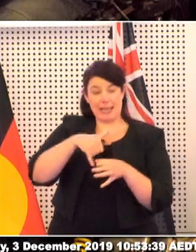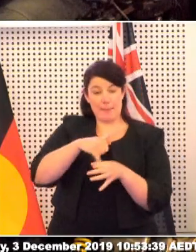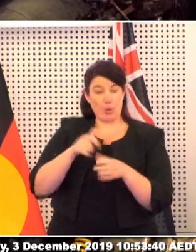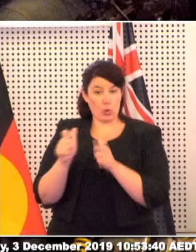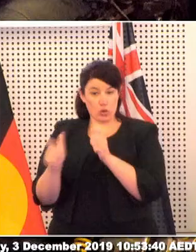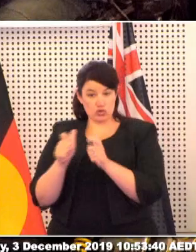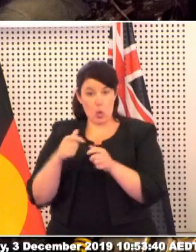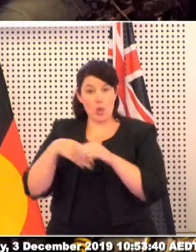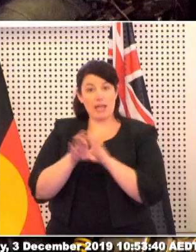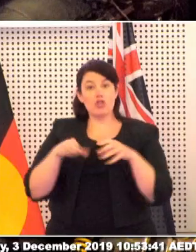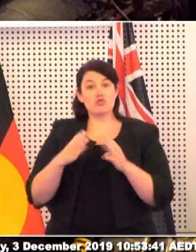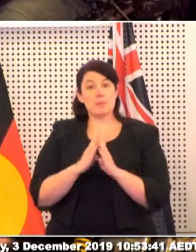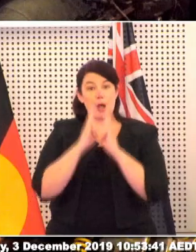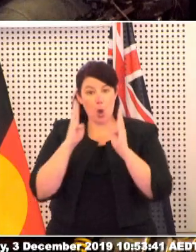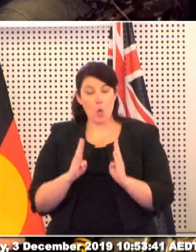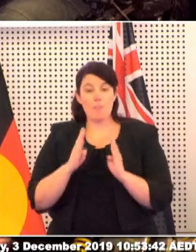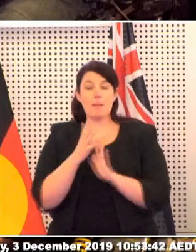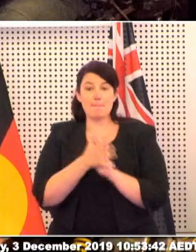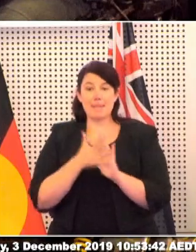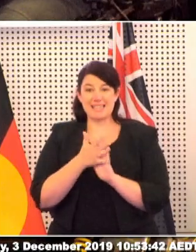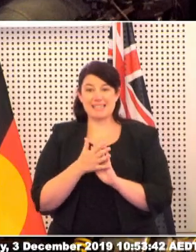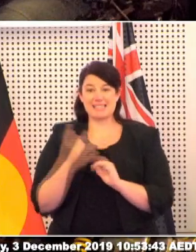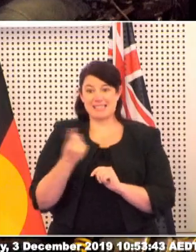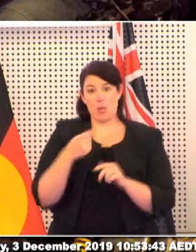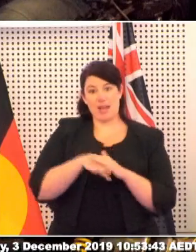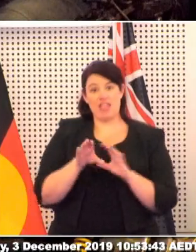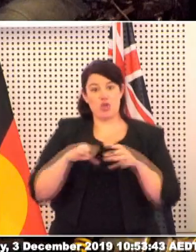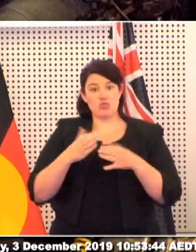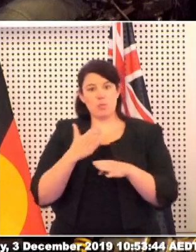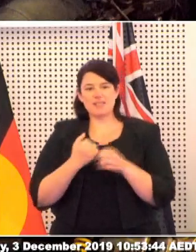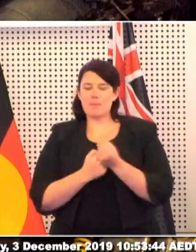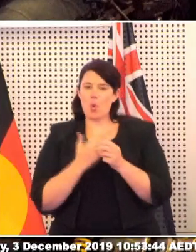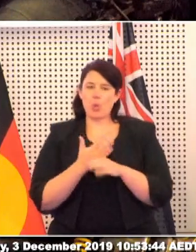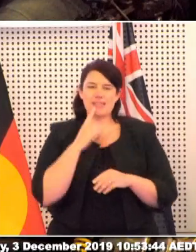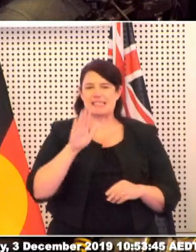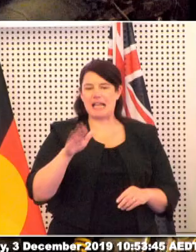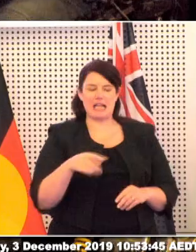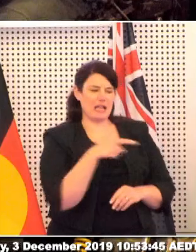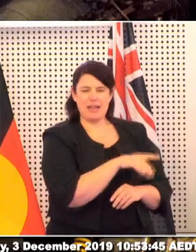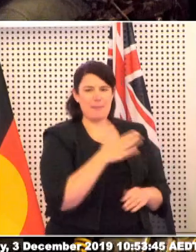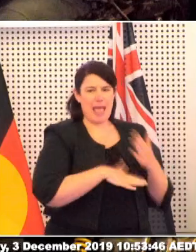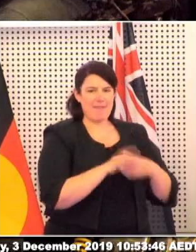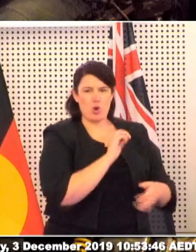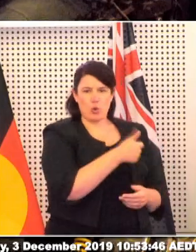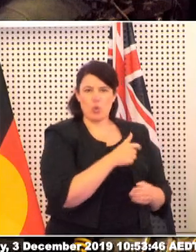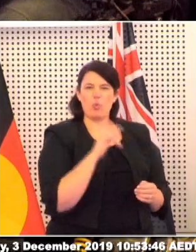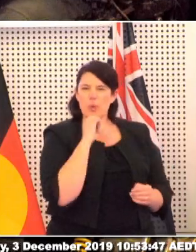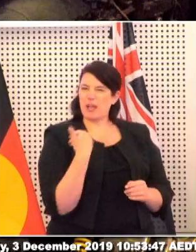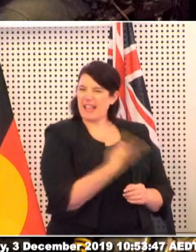home, it wouldn’t just be that somebody in the group home, a support worker said, “Look, this is not good. We might administer some medication”.